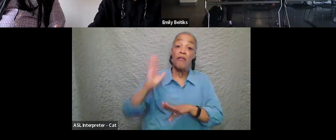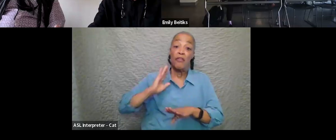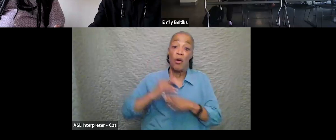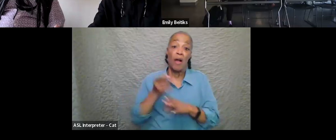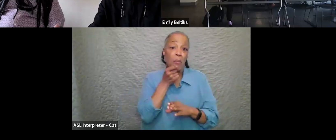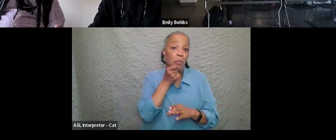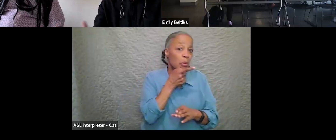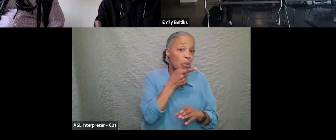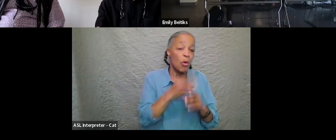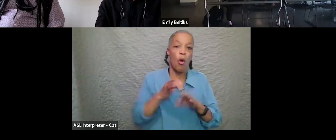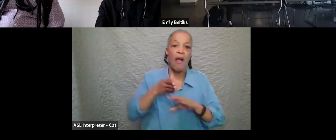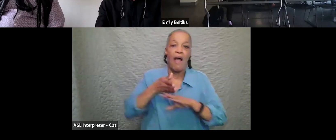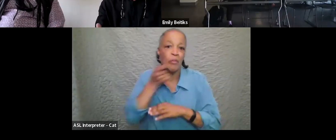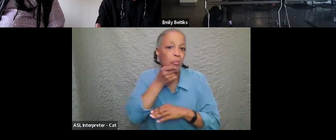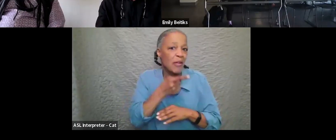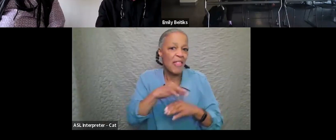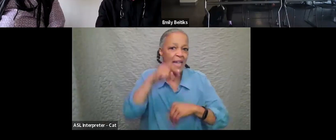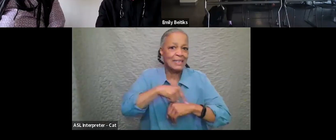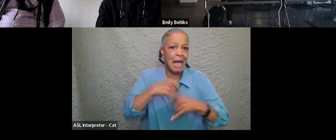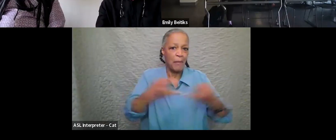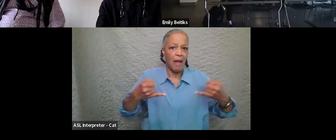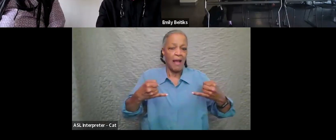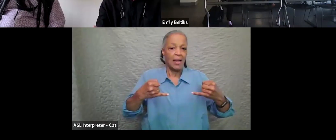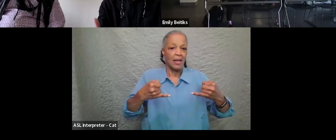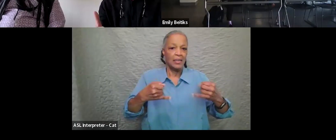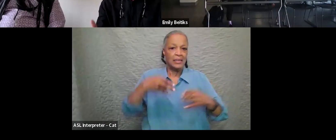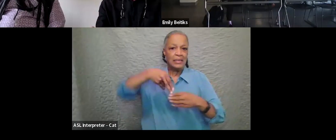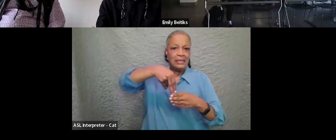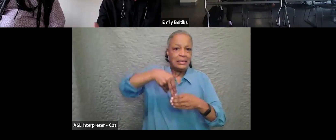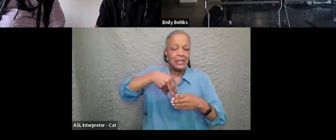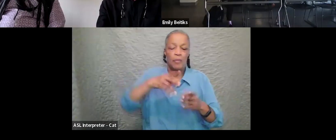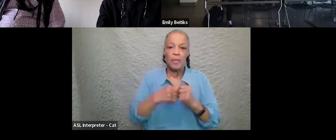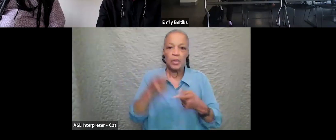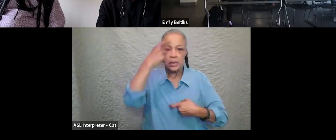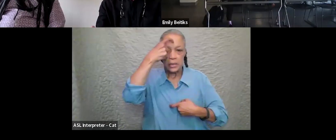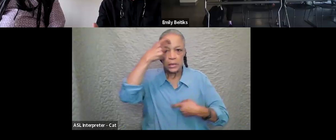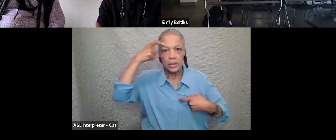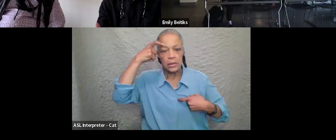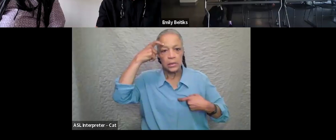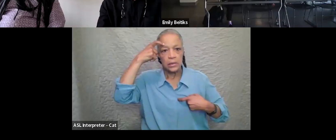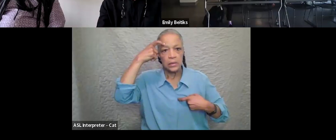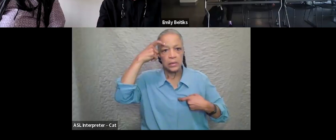And it marks them. I mean, it really scars them and it scars them even if they succeed.